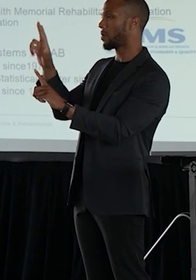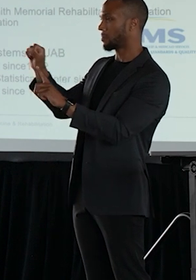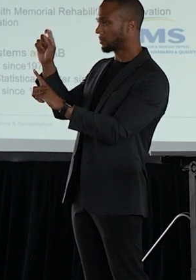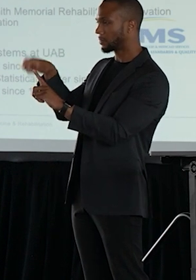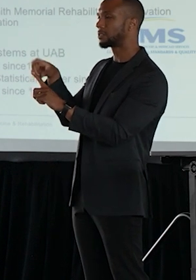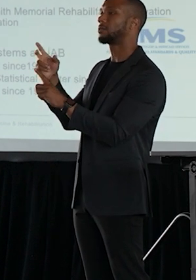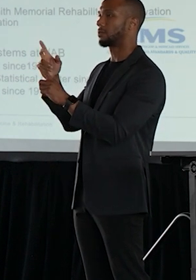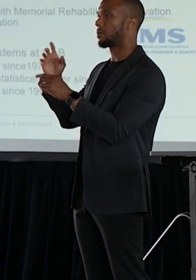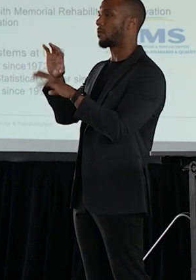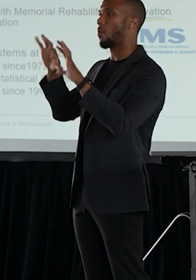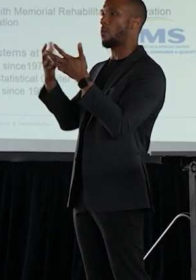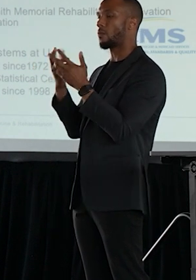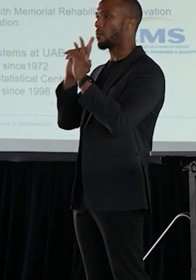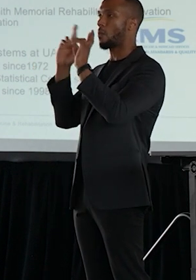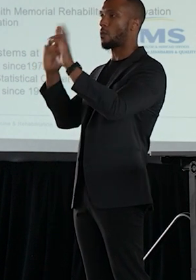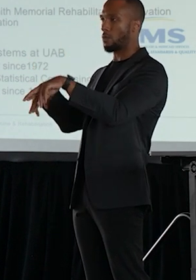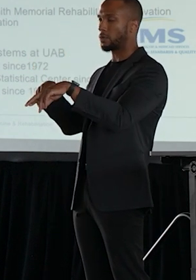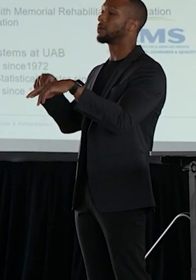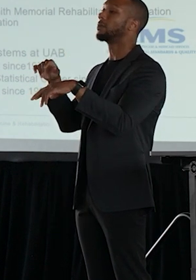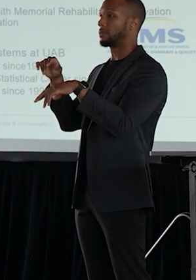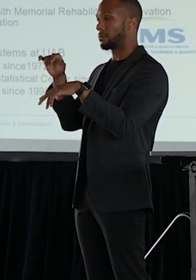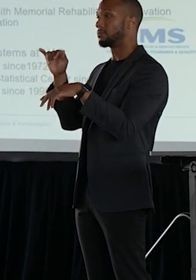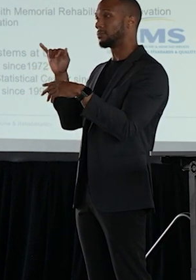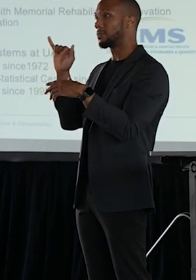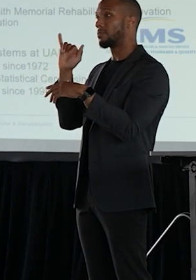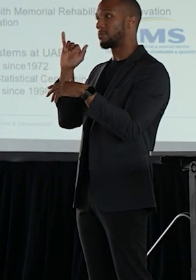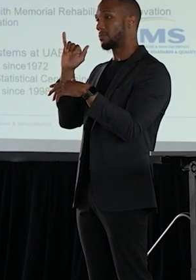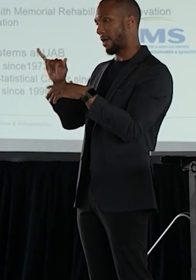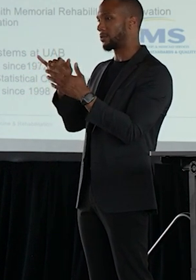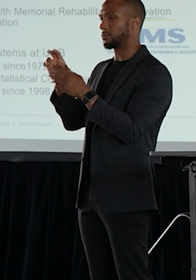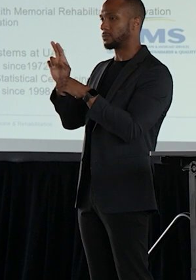best rehab hospital that take away, they take score points if